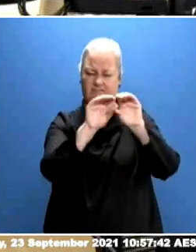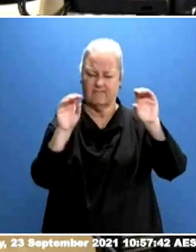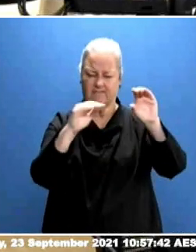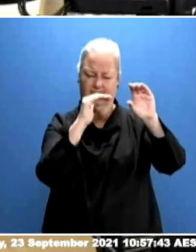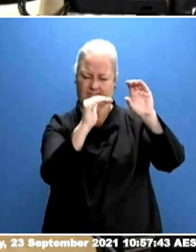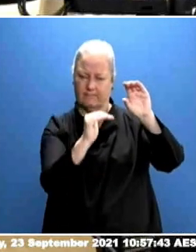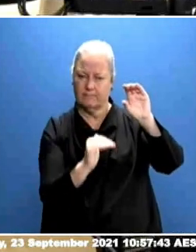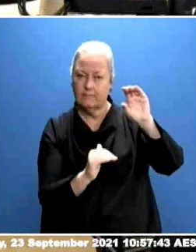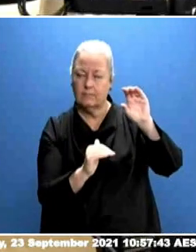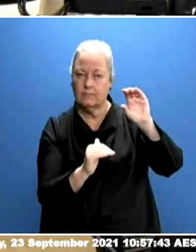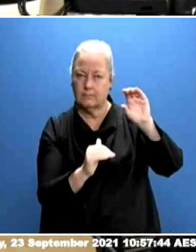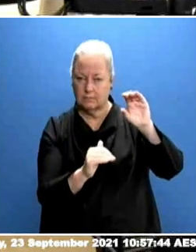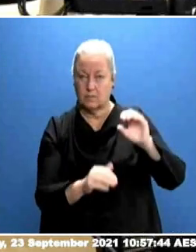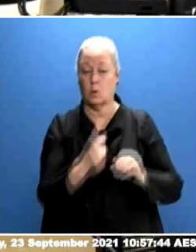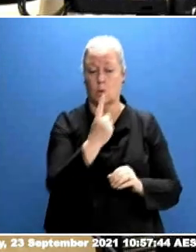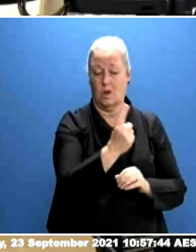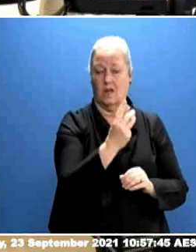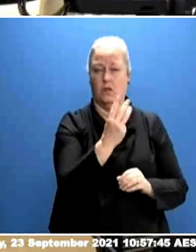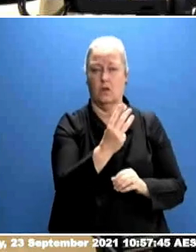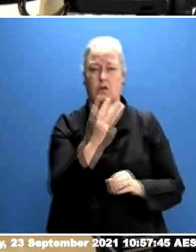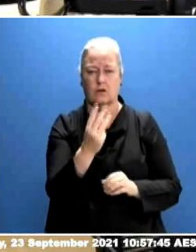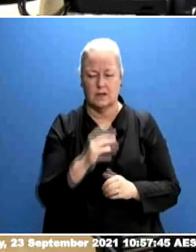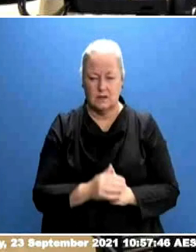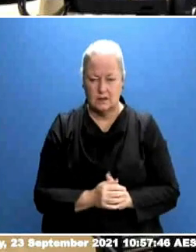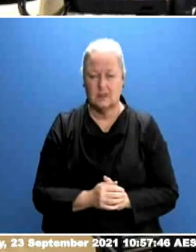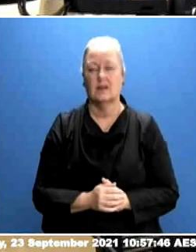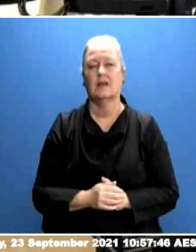I take it --- 133 are those which are specific to Kath French,